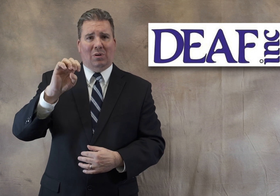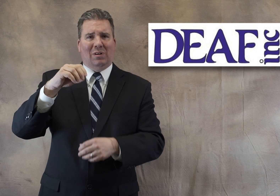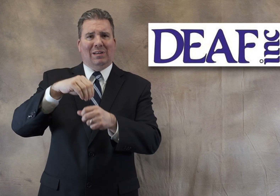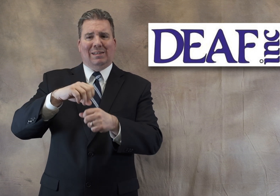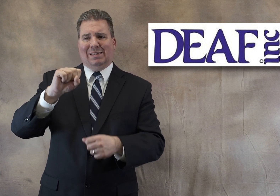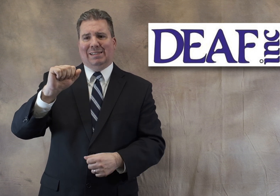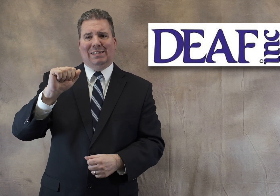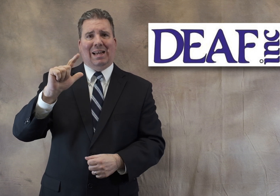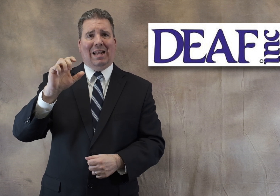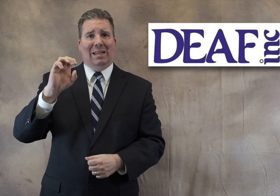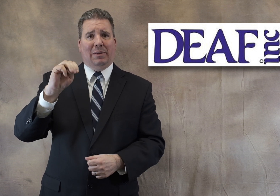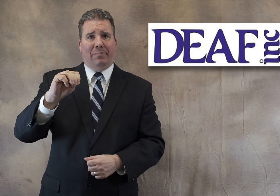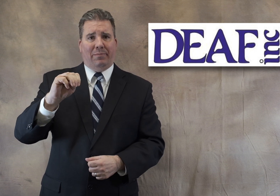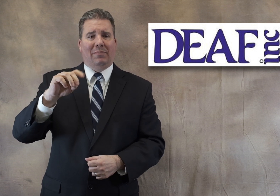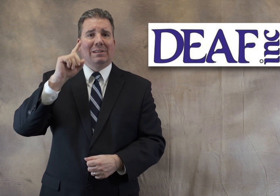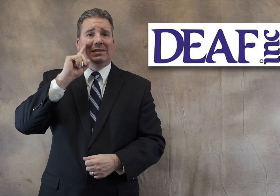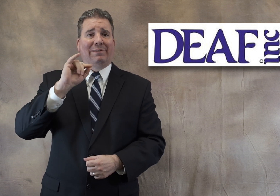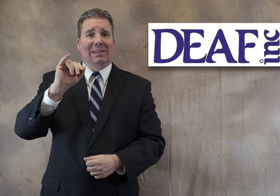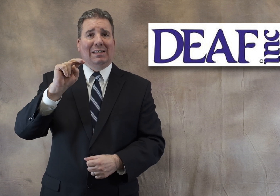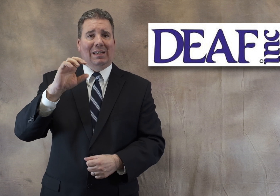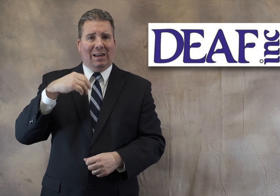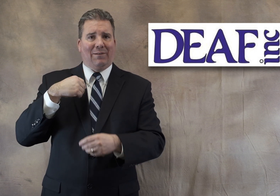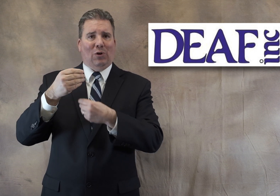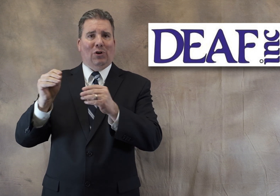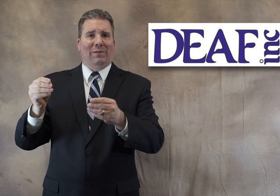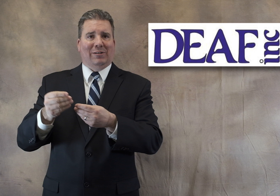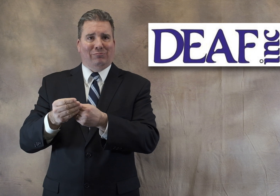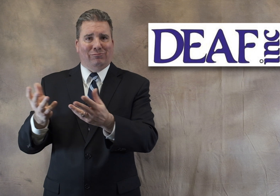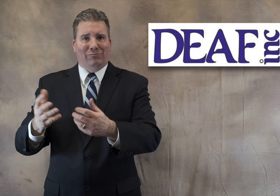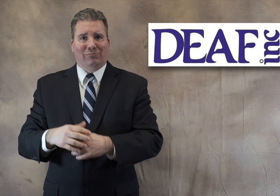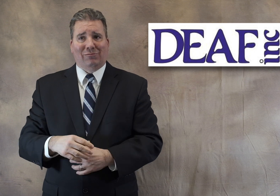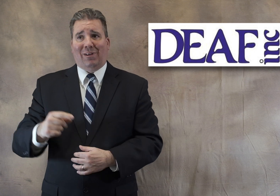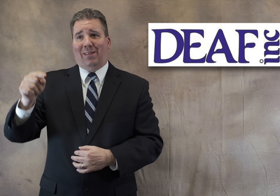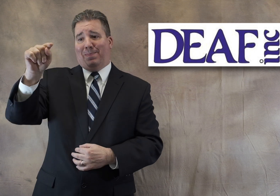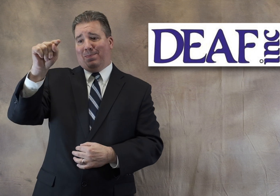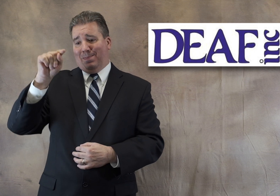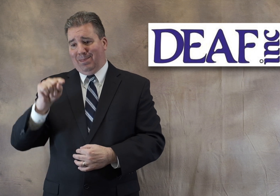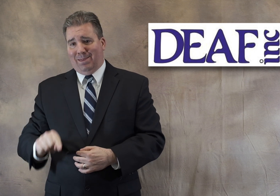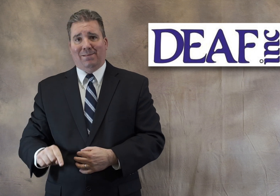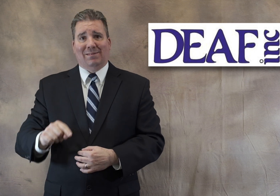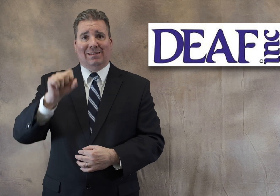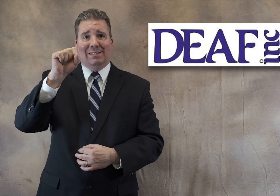And on the North Shore, in Salem, DEAF, Inc. has another office.